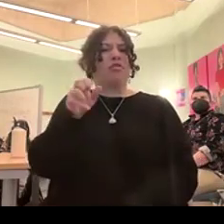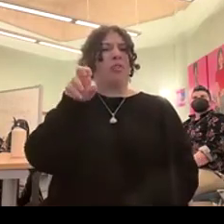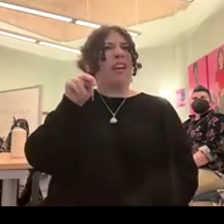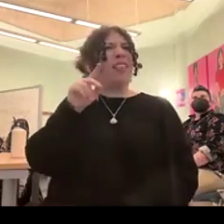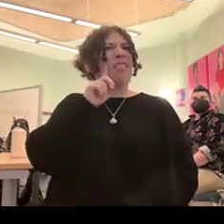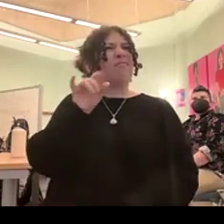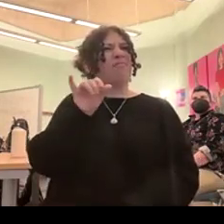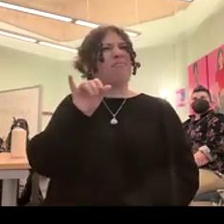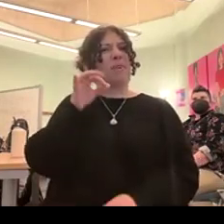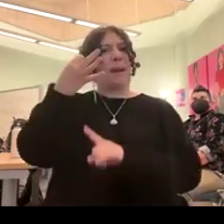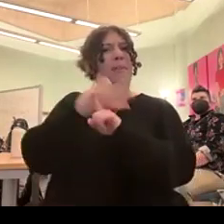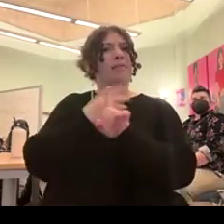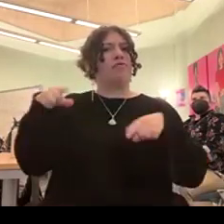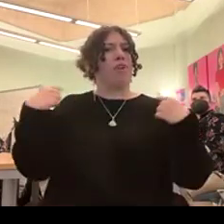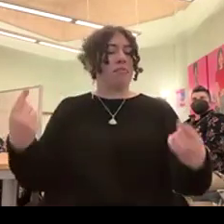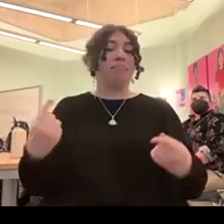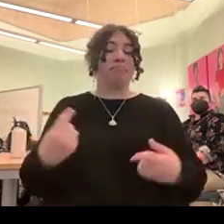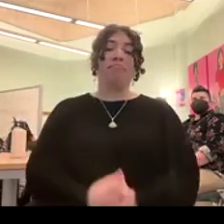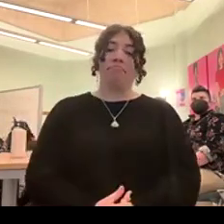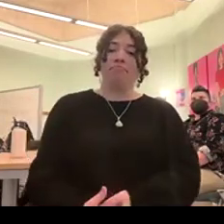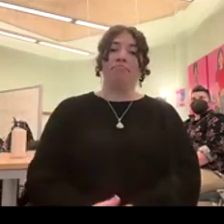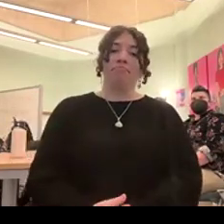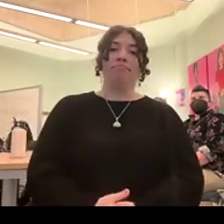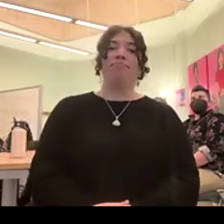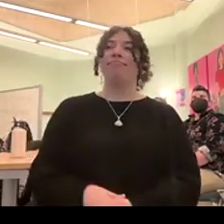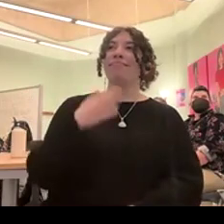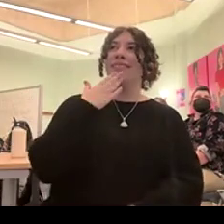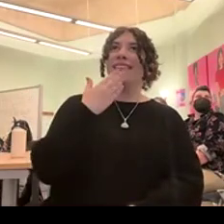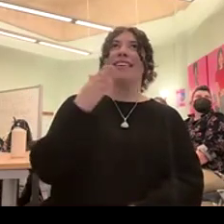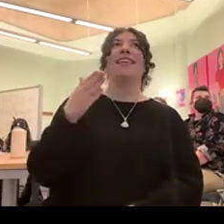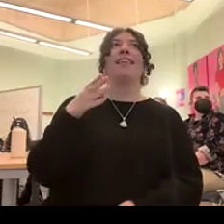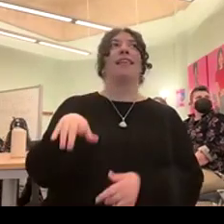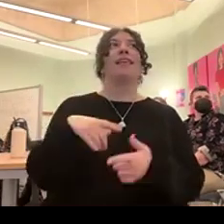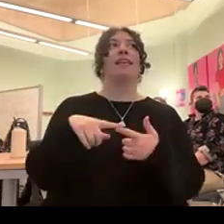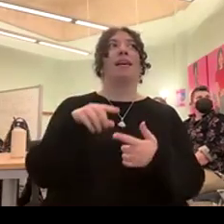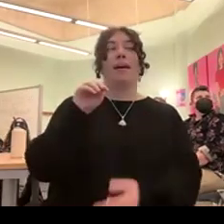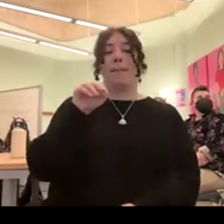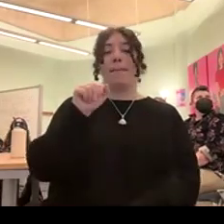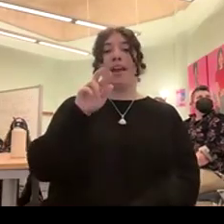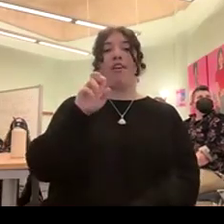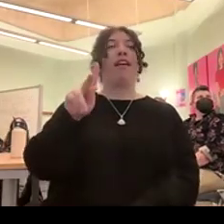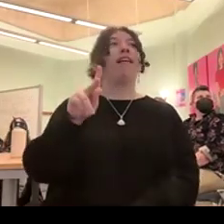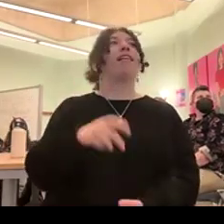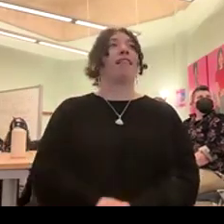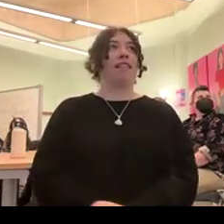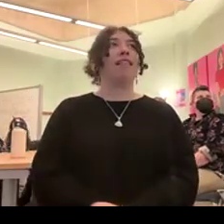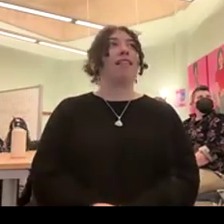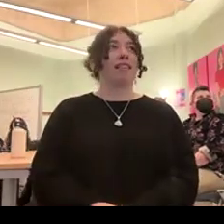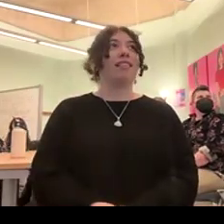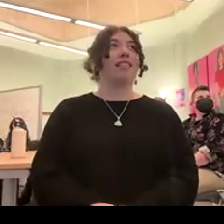I think similar to Jordan, it's been about like nine months for me as well. Thank you. And, Marrok.